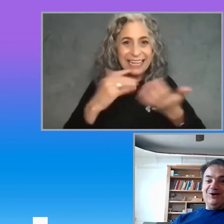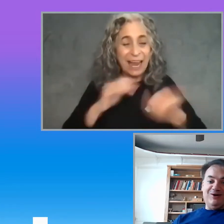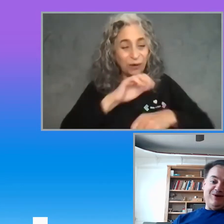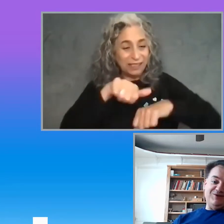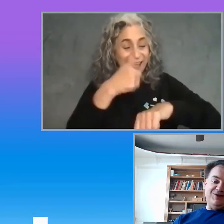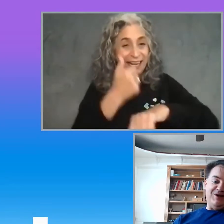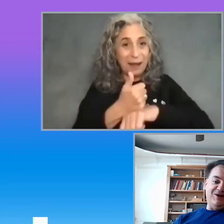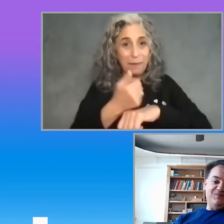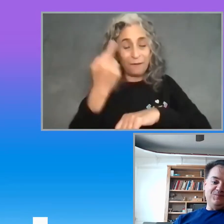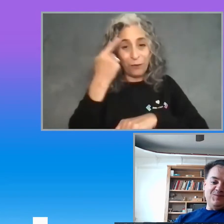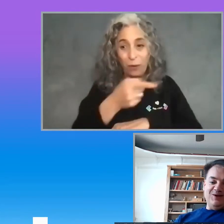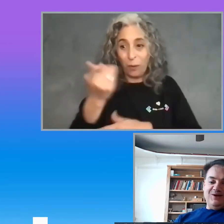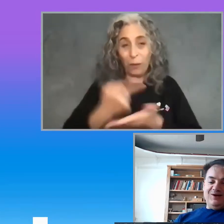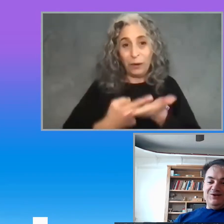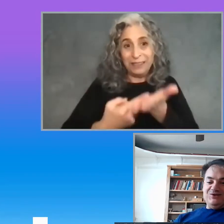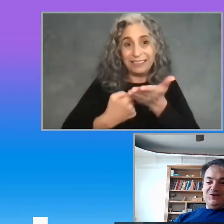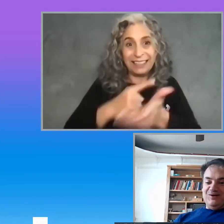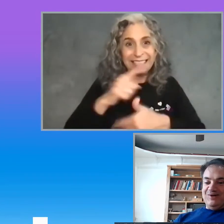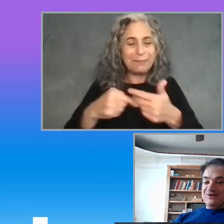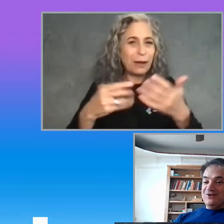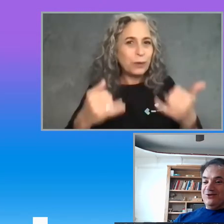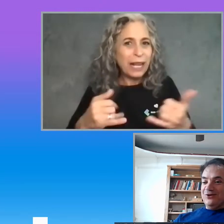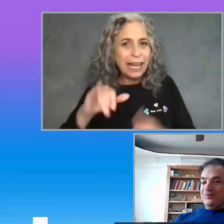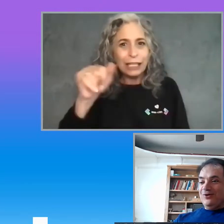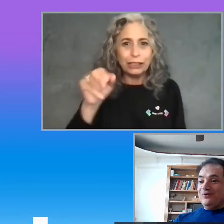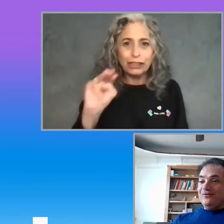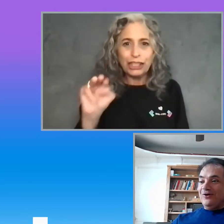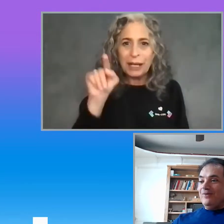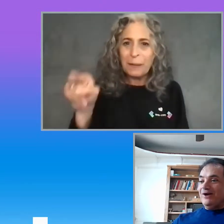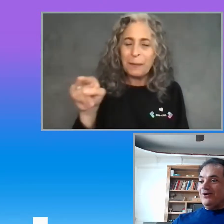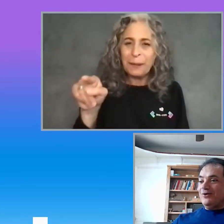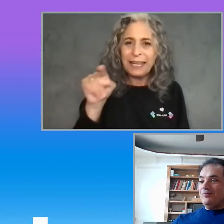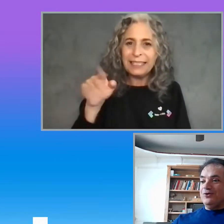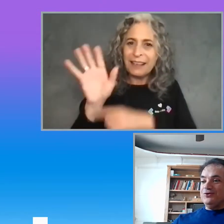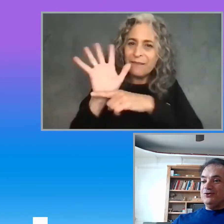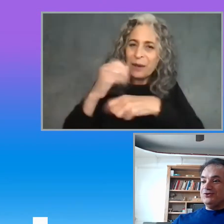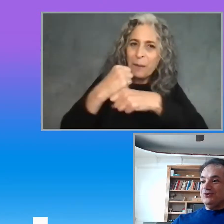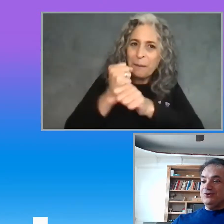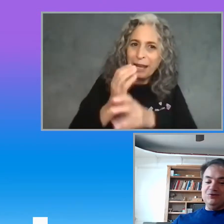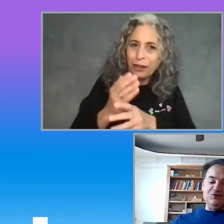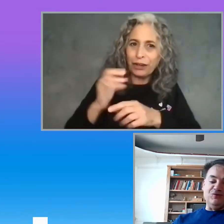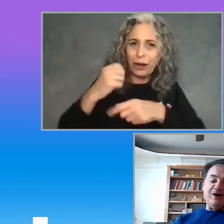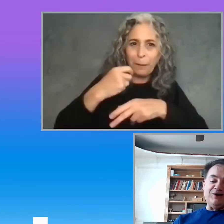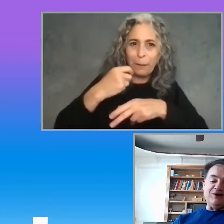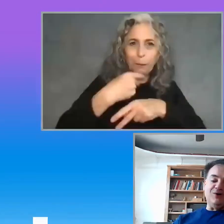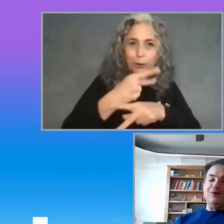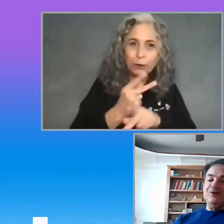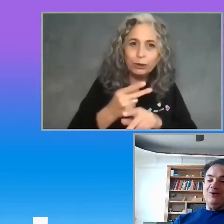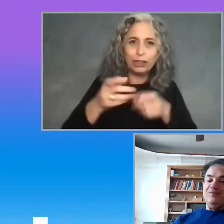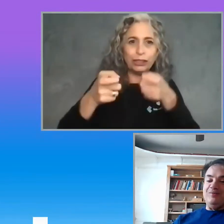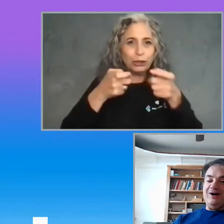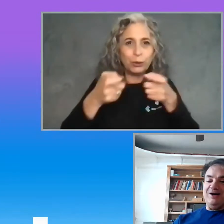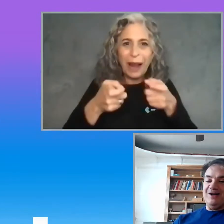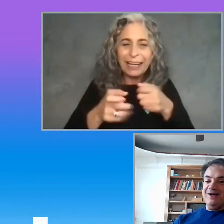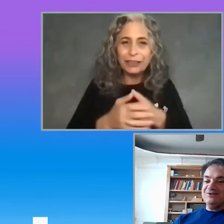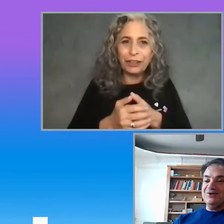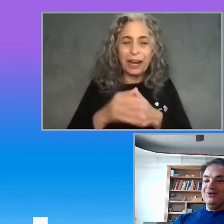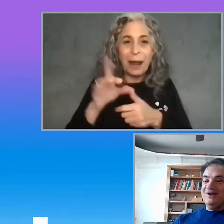what we're going to be talking about today. Jim is a notable